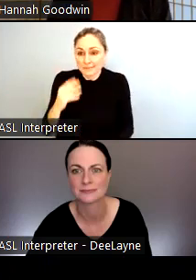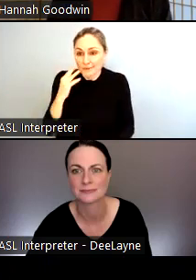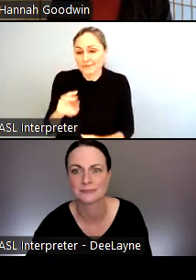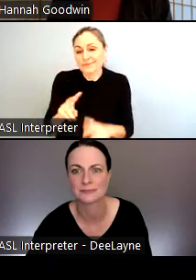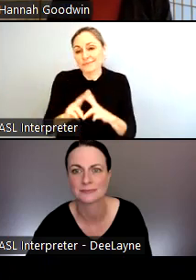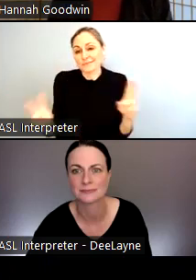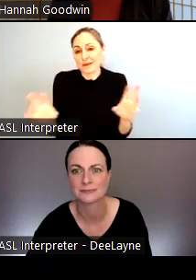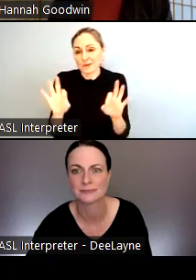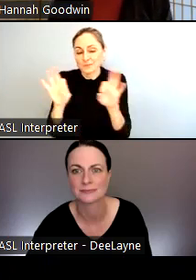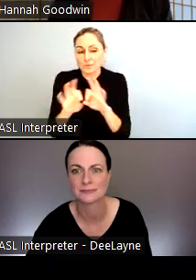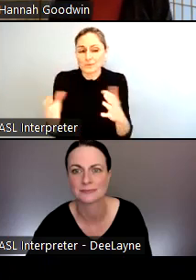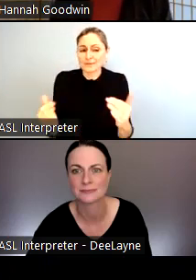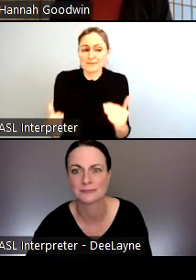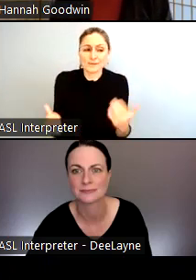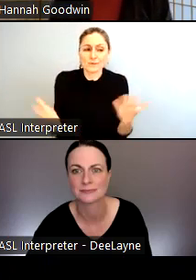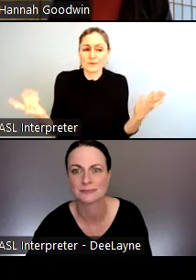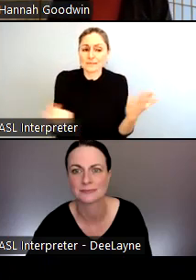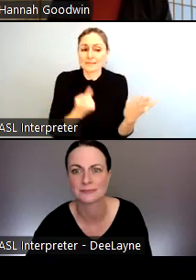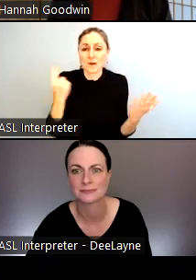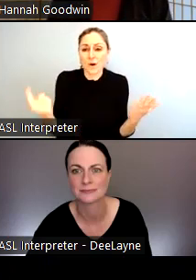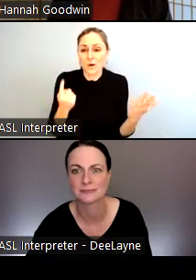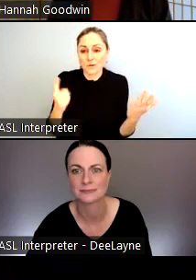And of course, it's always really important